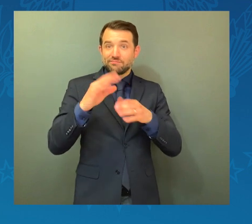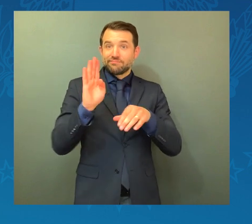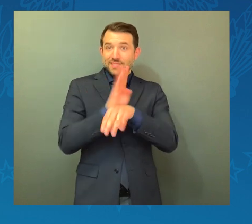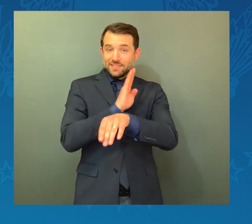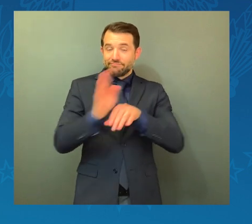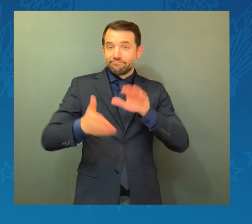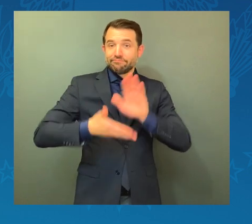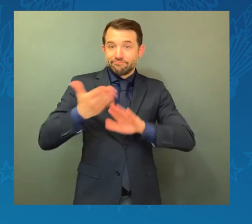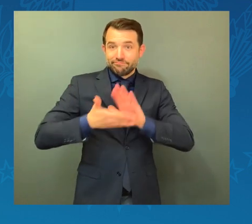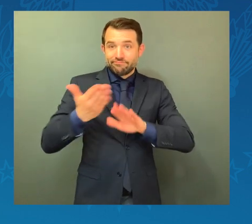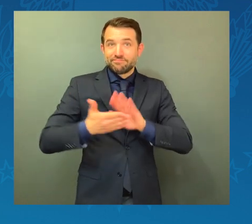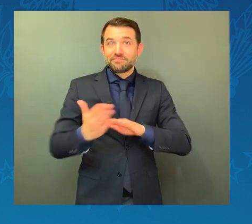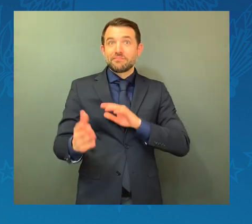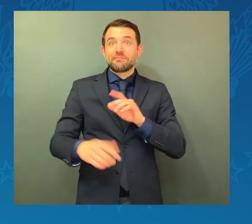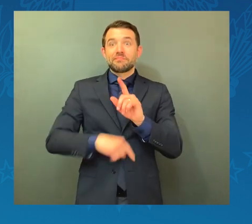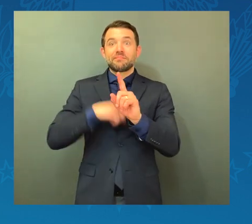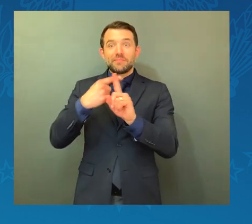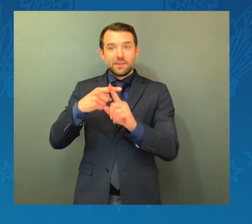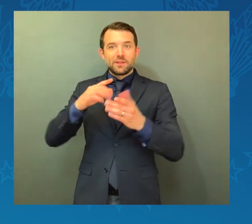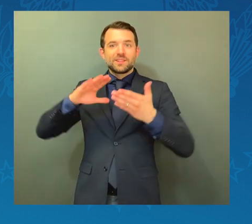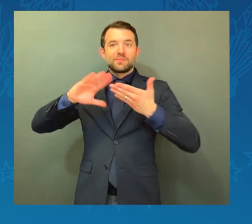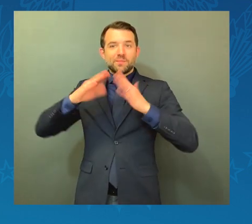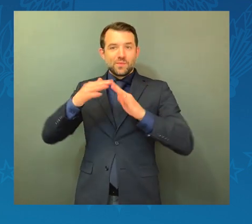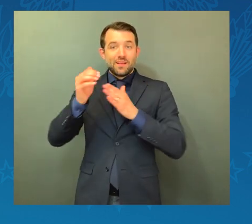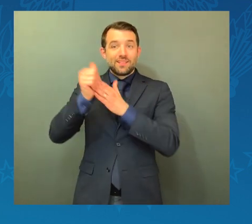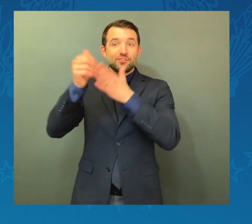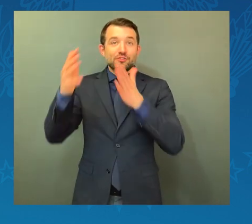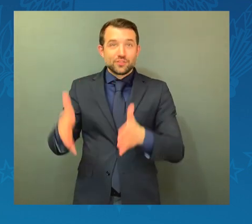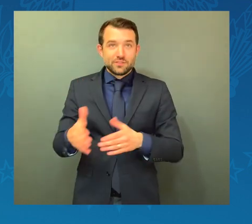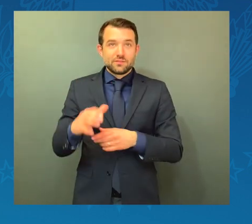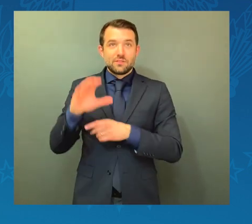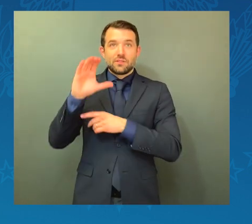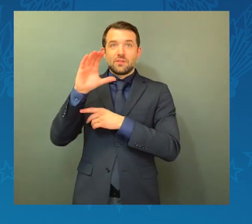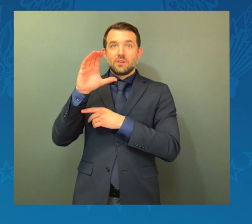They are civic leaders. They sponsor the local softball team.